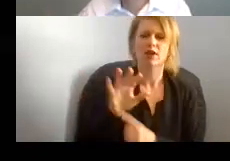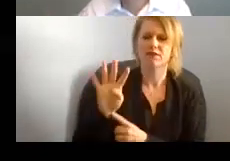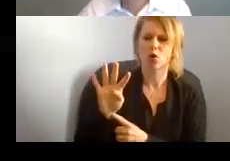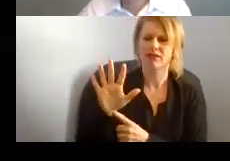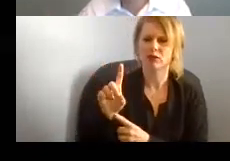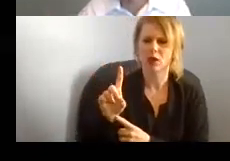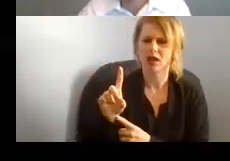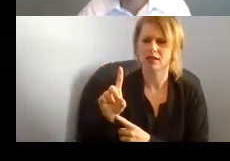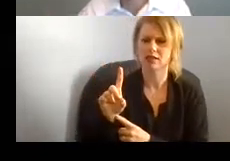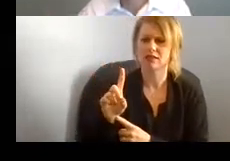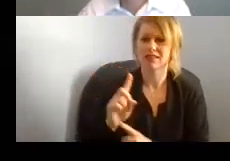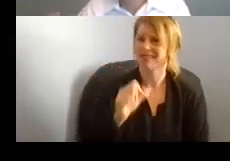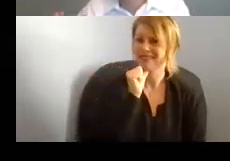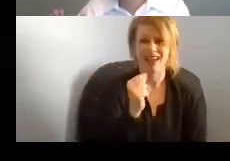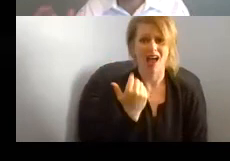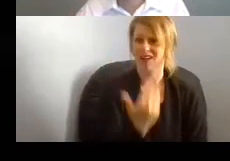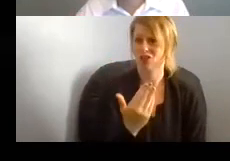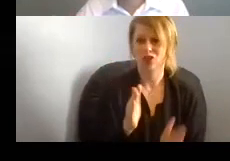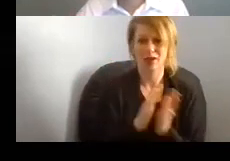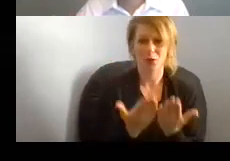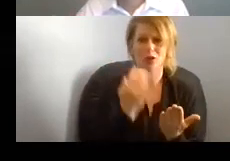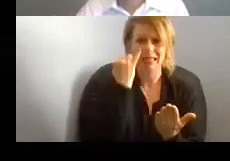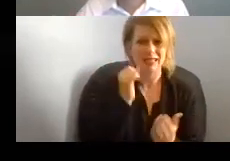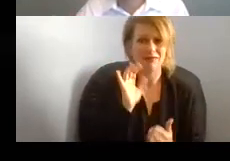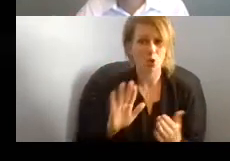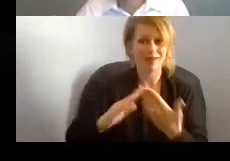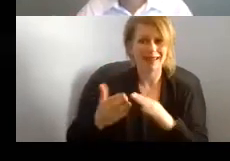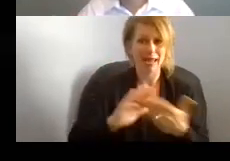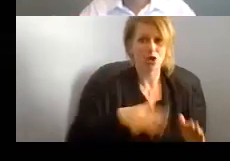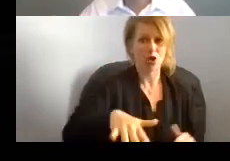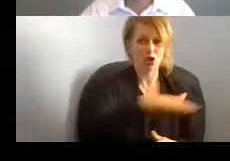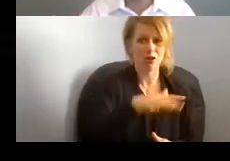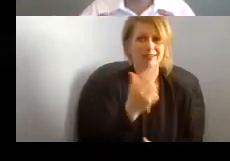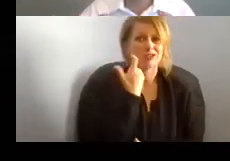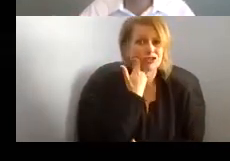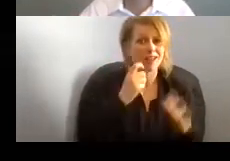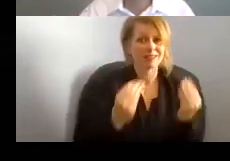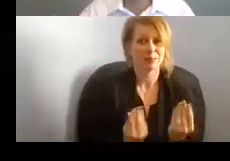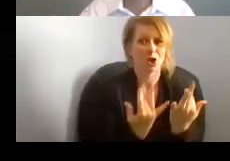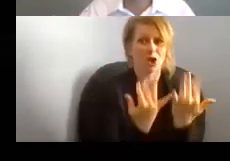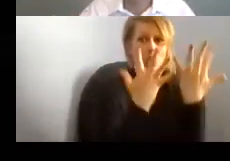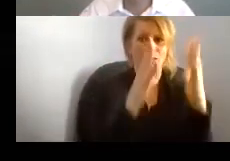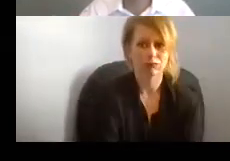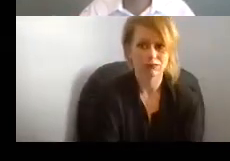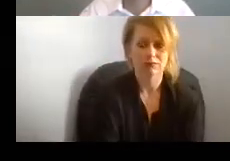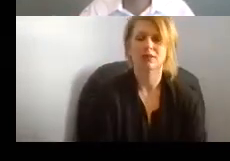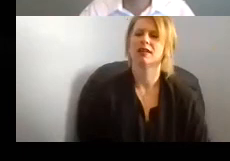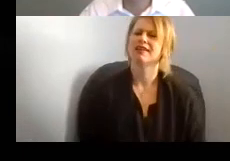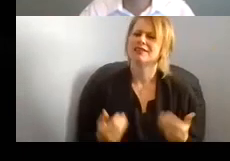to have right over your bed if your neighborhood just burned down. So, I mean, there’s some certain triggers that are kind of